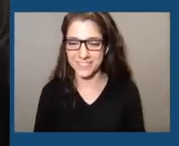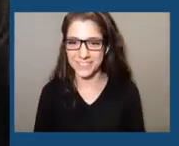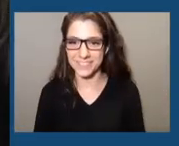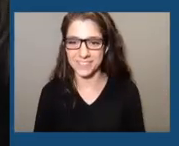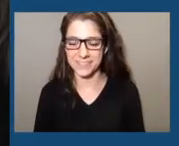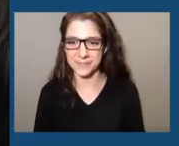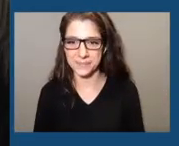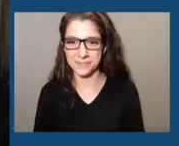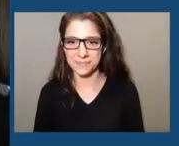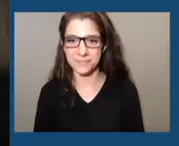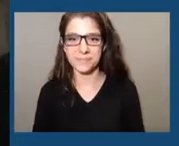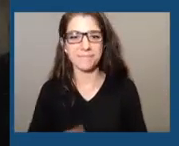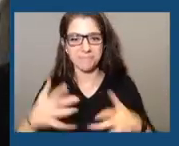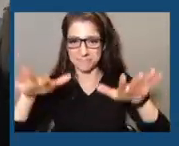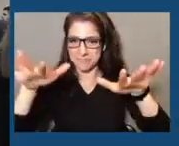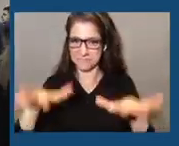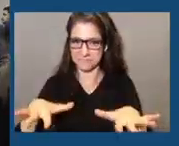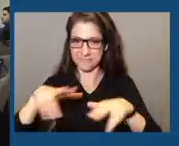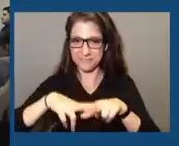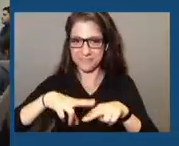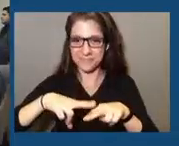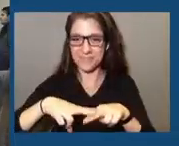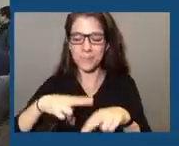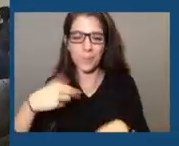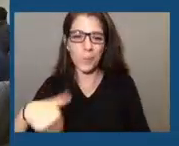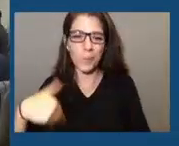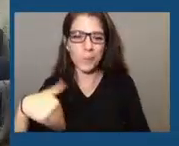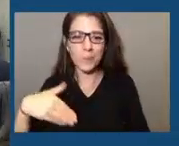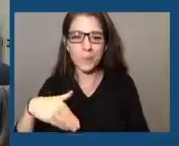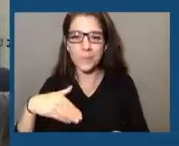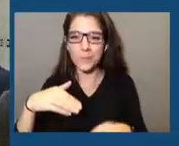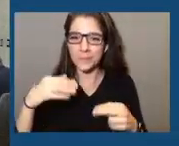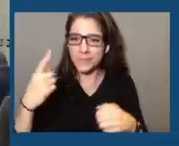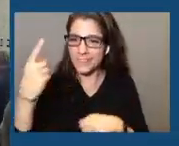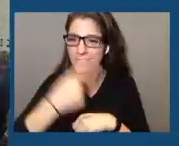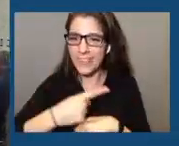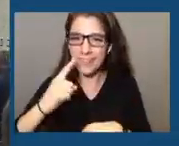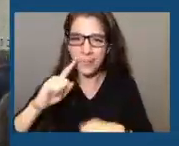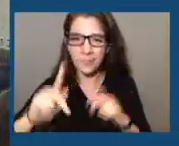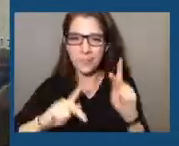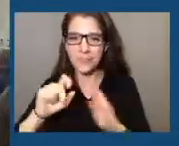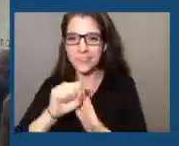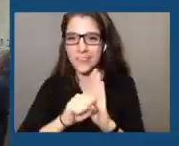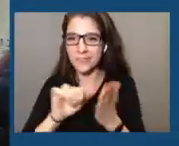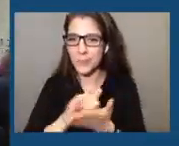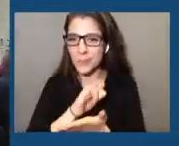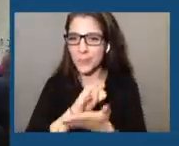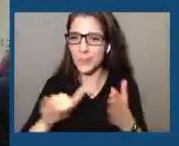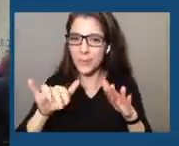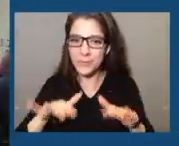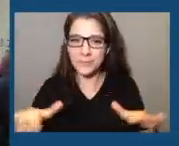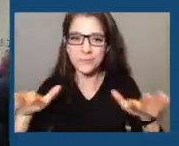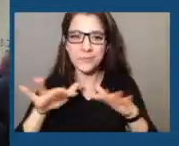Please be seated in a what a what an extraordinary day for the people of the State of New York because we know how important